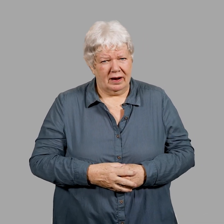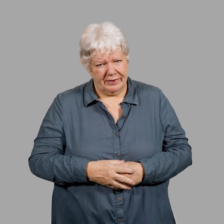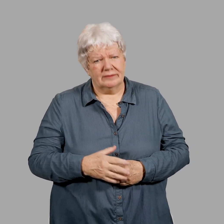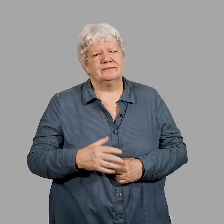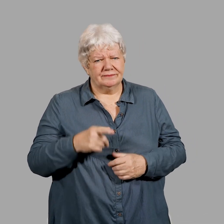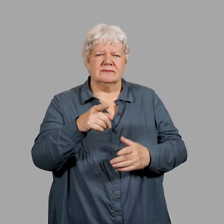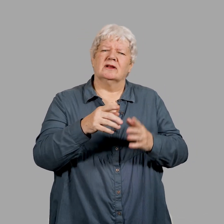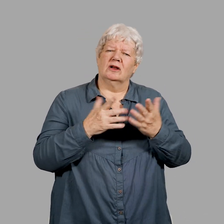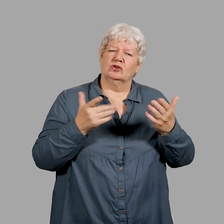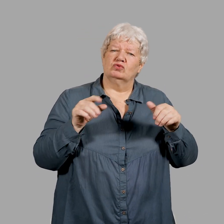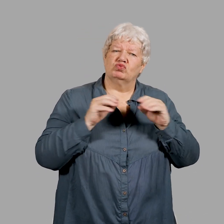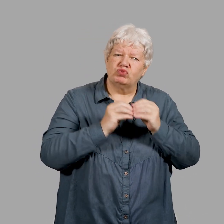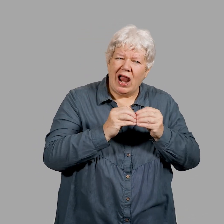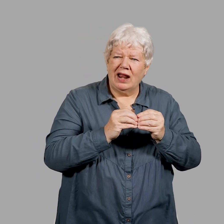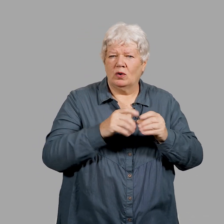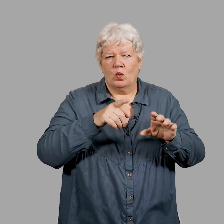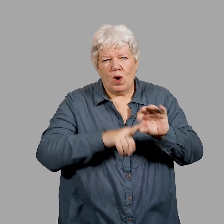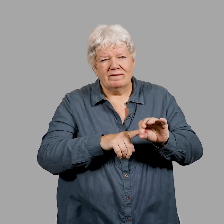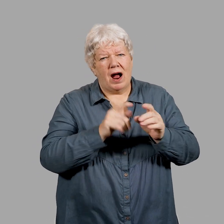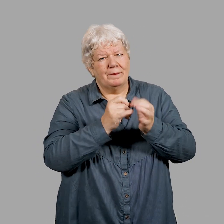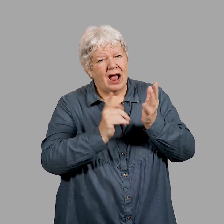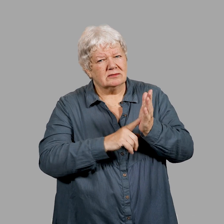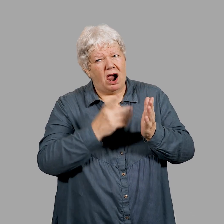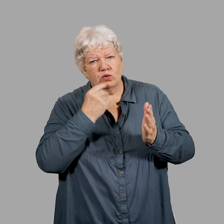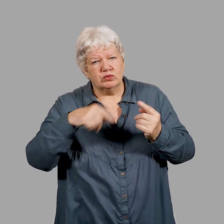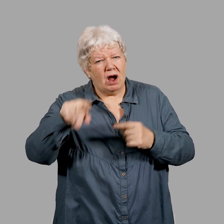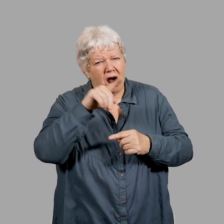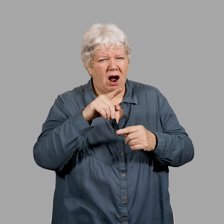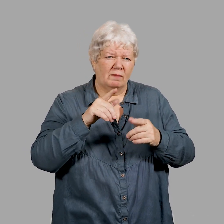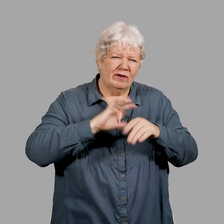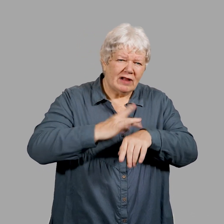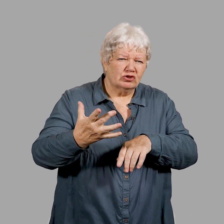The shortage of trained and qualified BSL professionals,